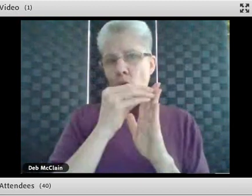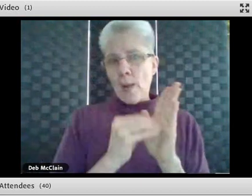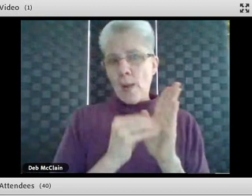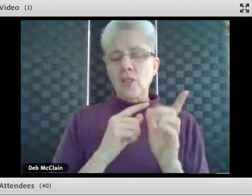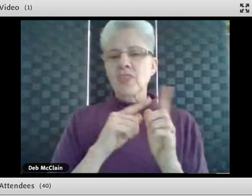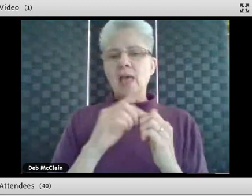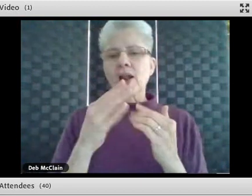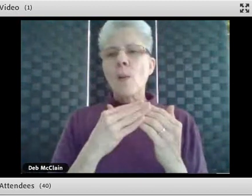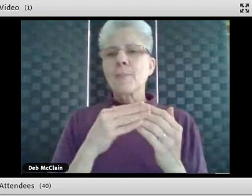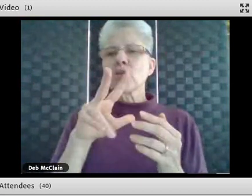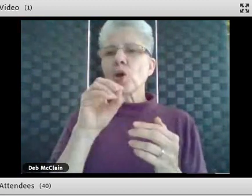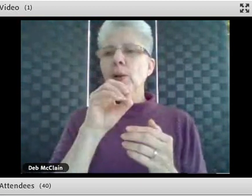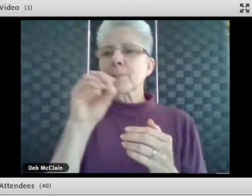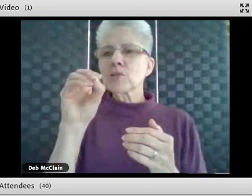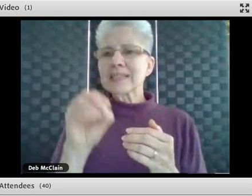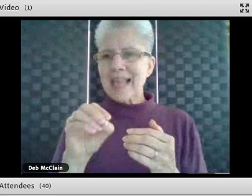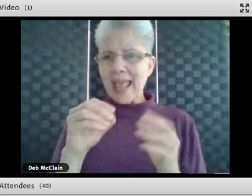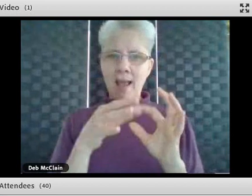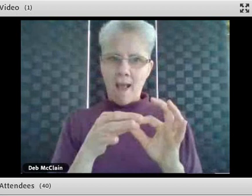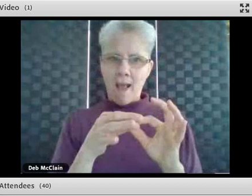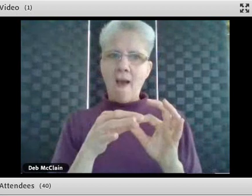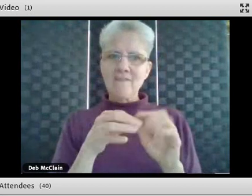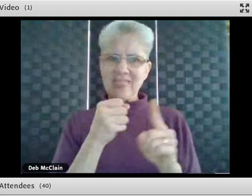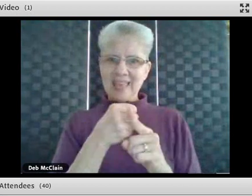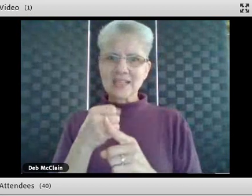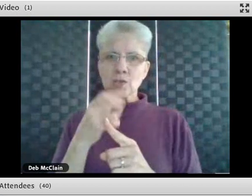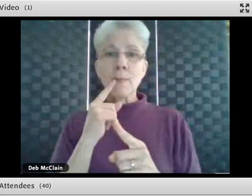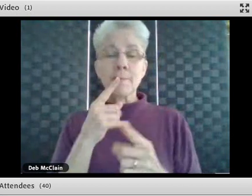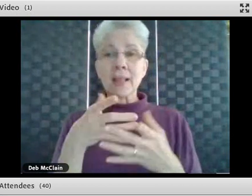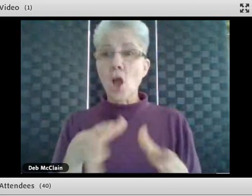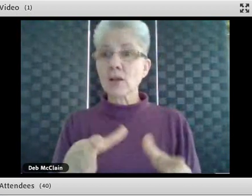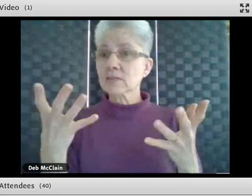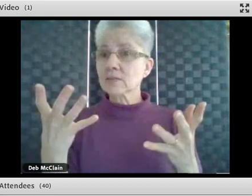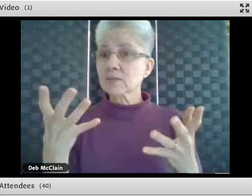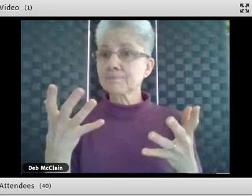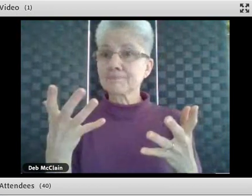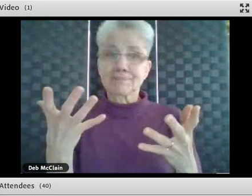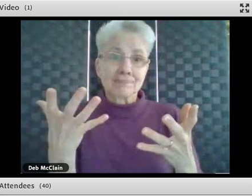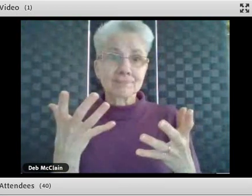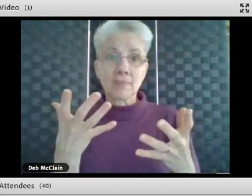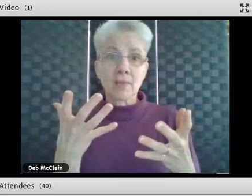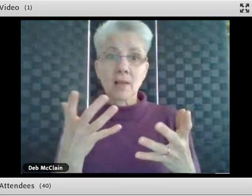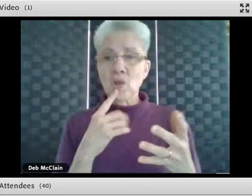then almost 30% of the hits would be lost, okay? Which is pretty significant, right?